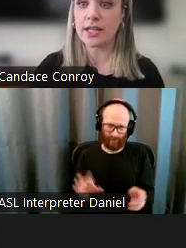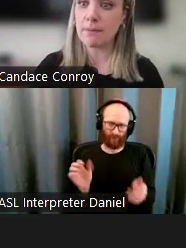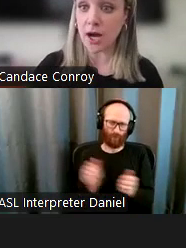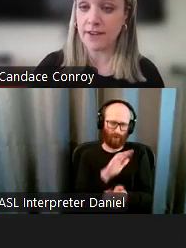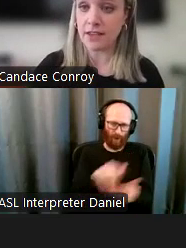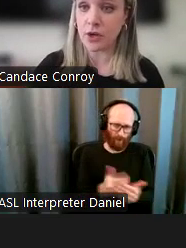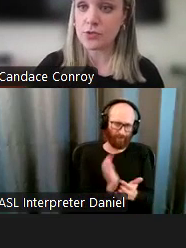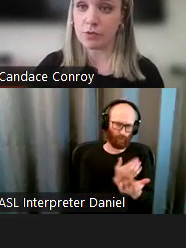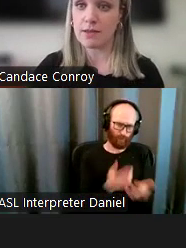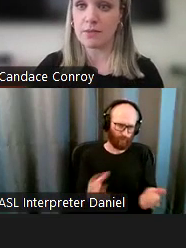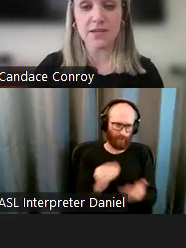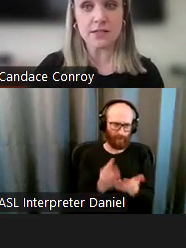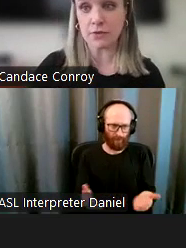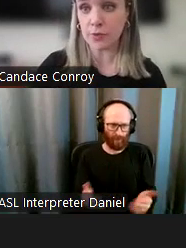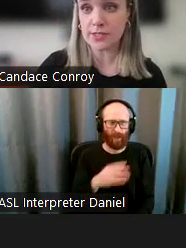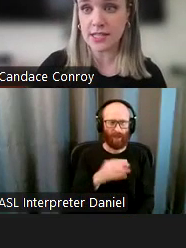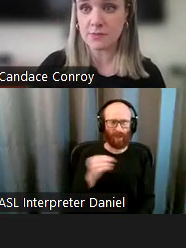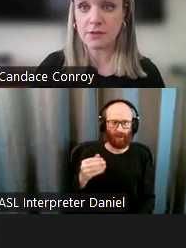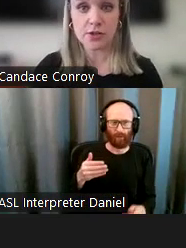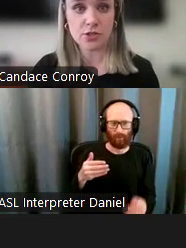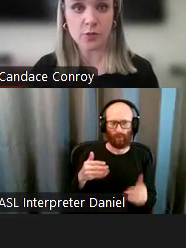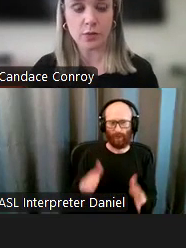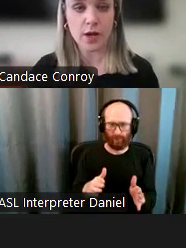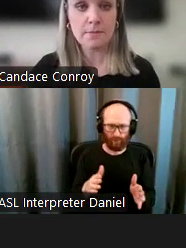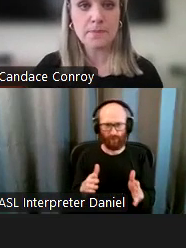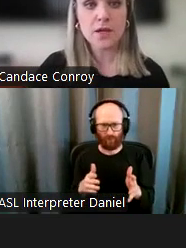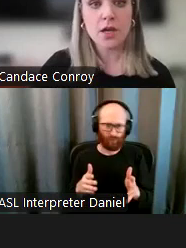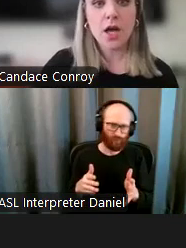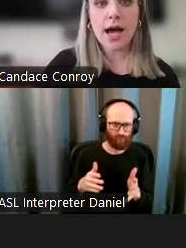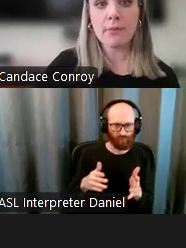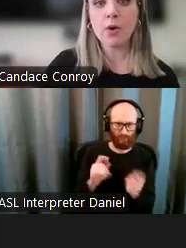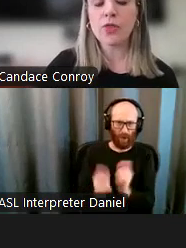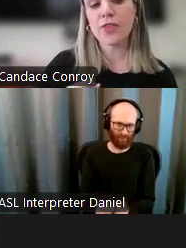and modify those right? Maybe it's a verbal assessment versus a written one. The thing